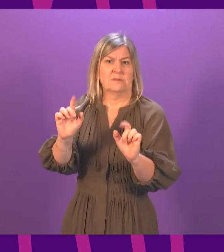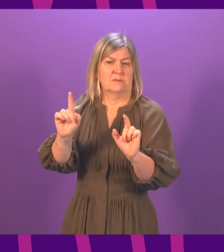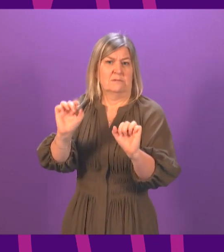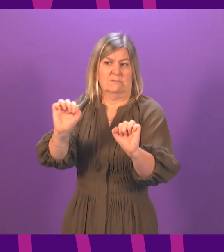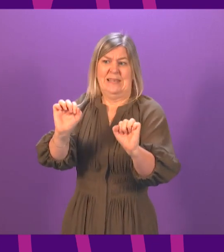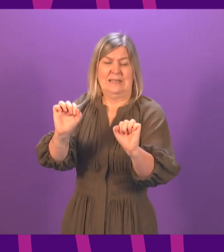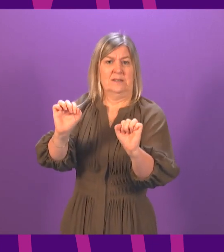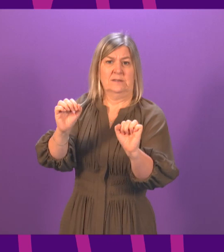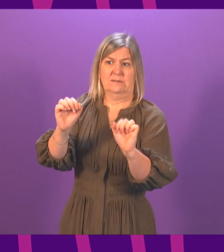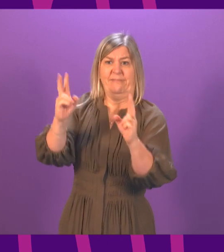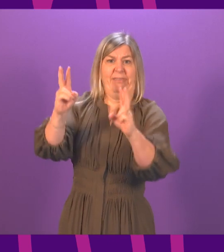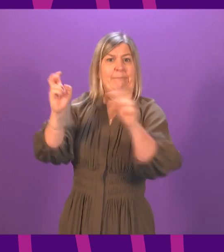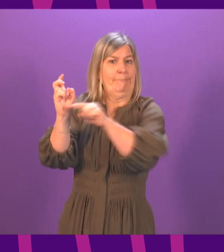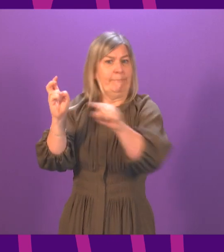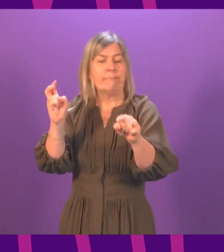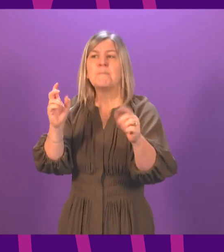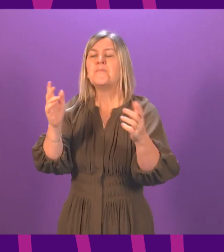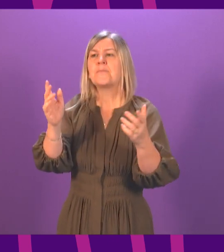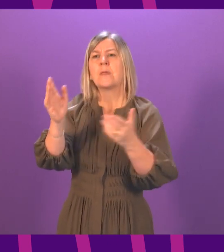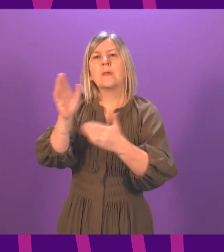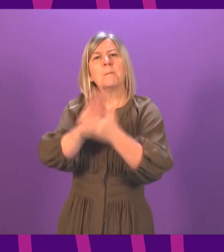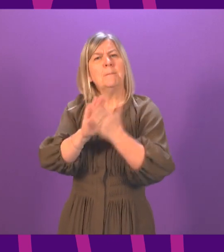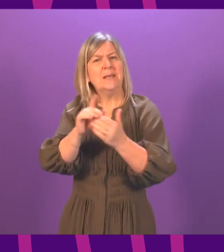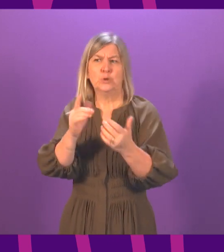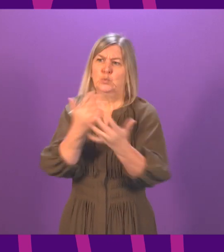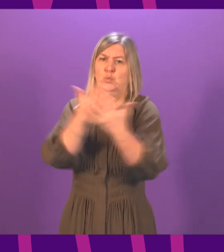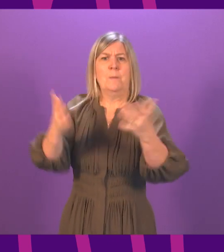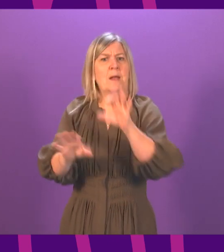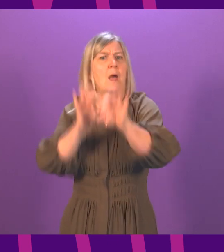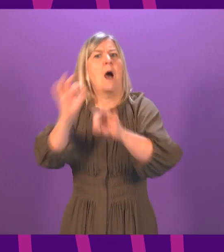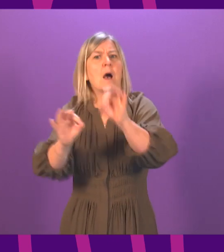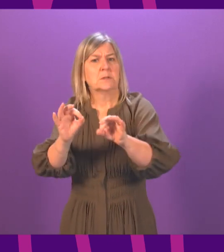a couple of days because it was heavily oversubscribed. The business is struggling to